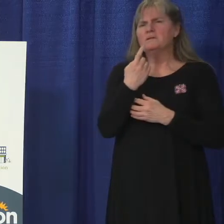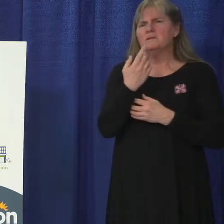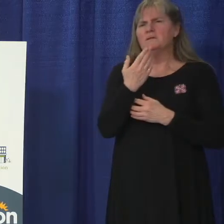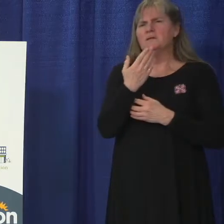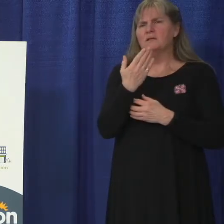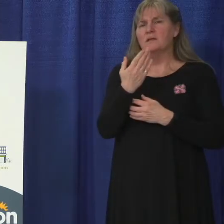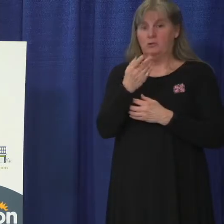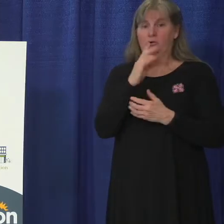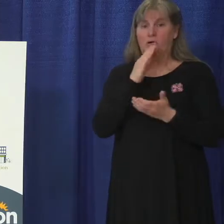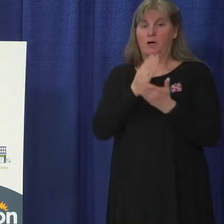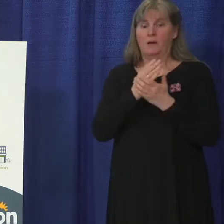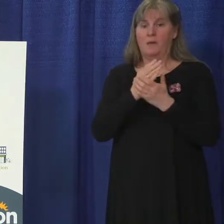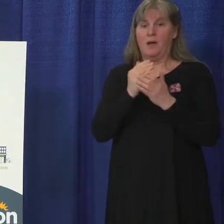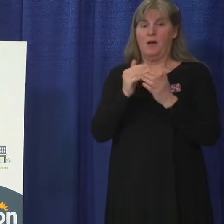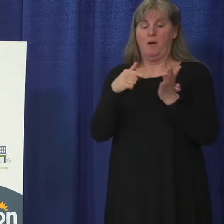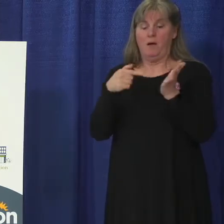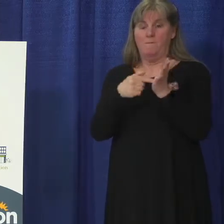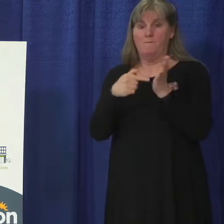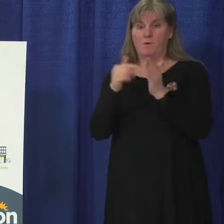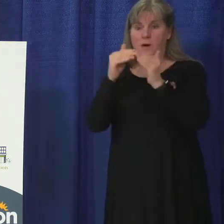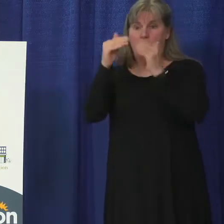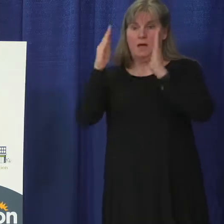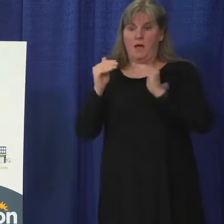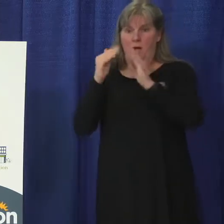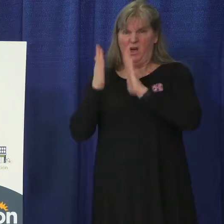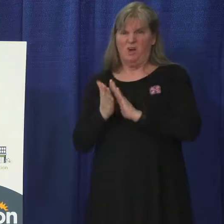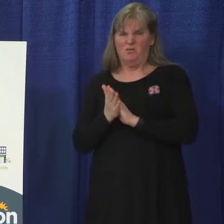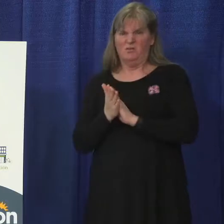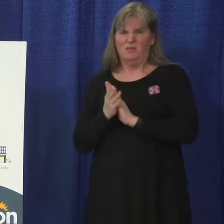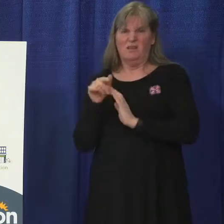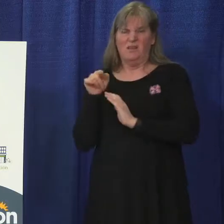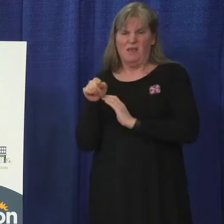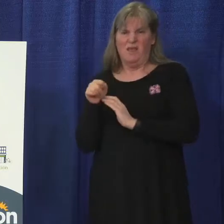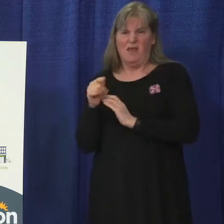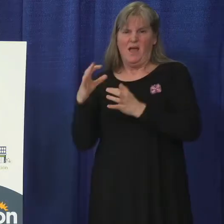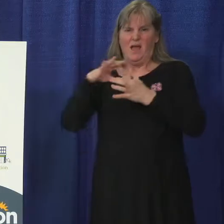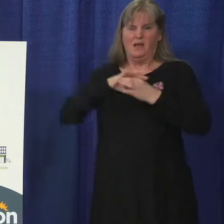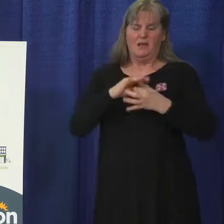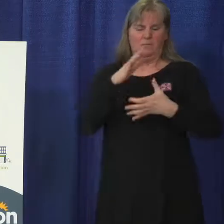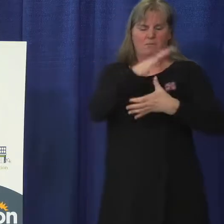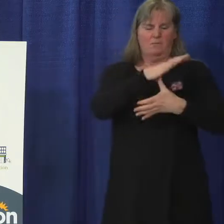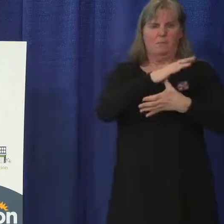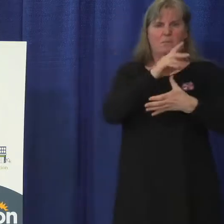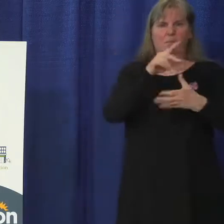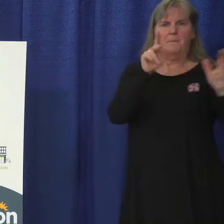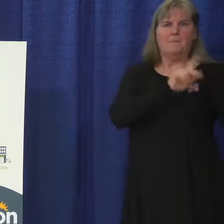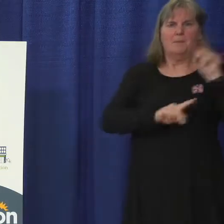pillar that focuses on people. When you go through the plan you'll have an opportunity to